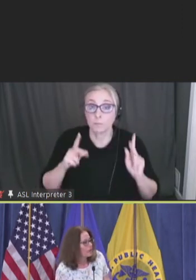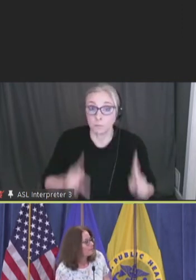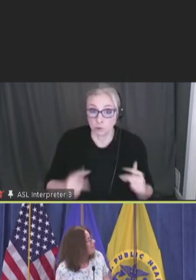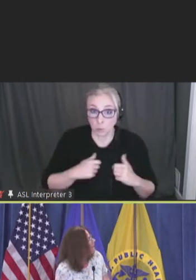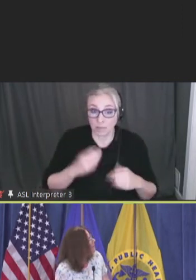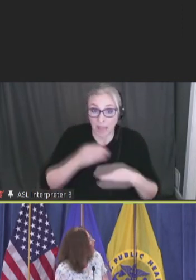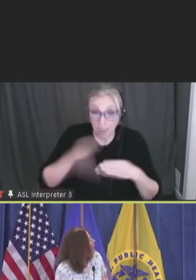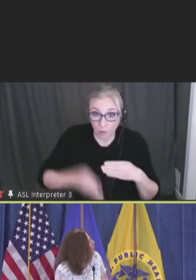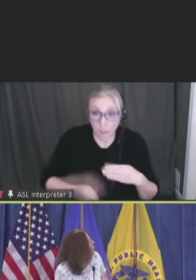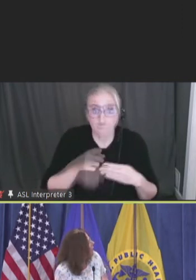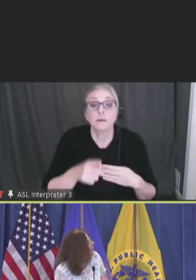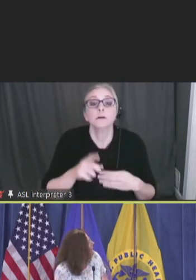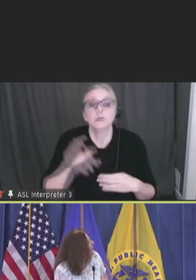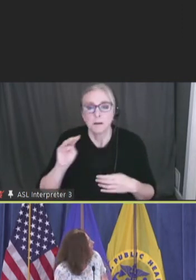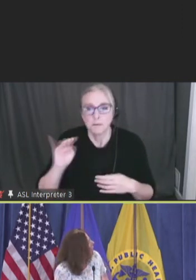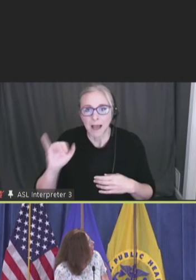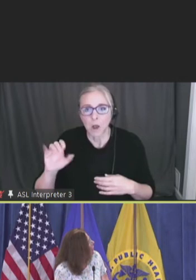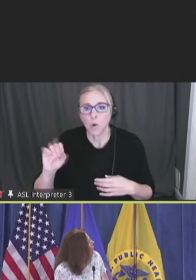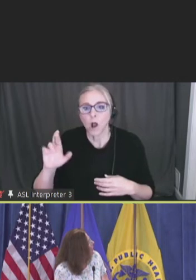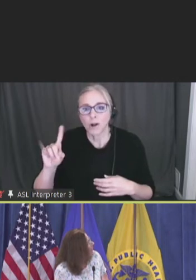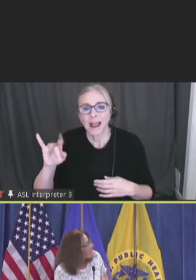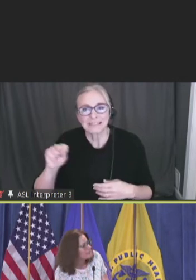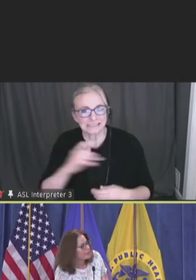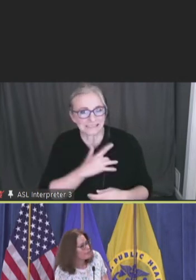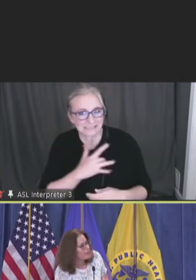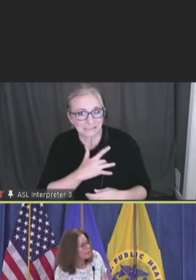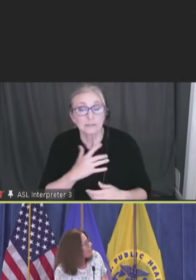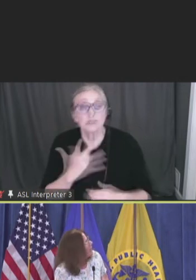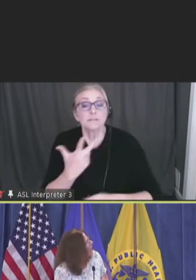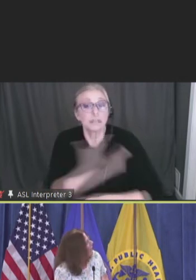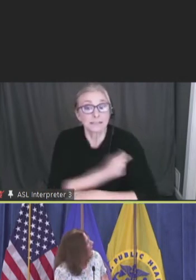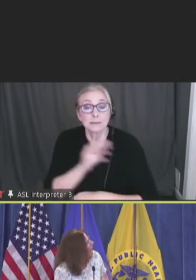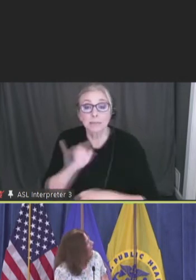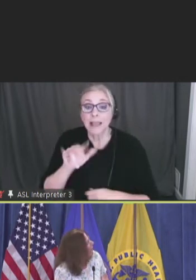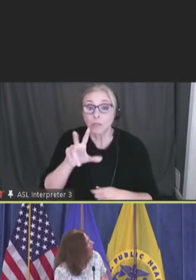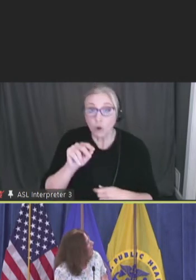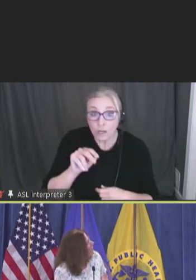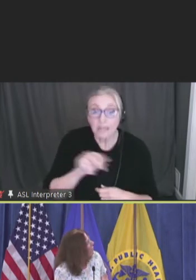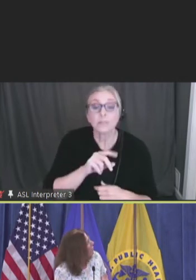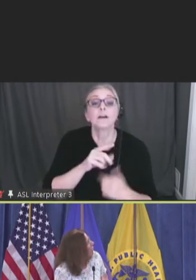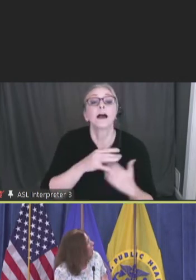In this case it's myocarditis, who is vaccinated on May 30th and had the outcome on June 30th,